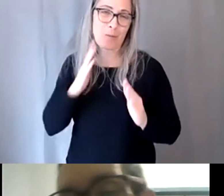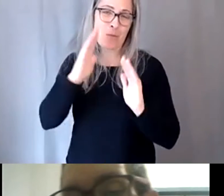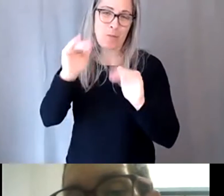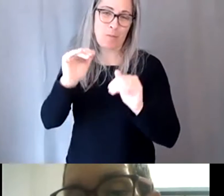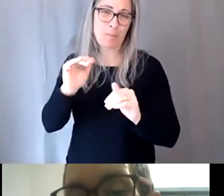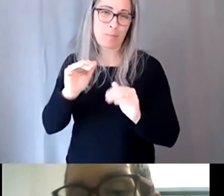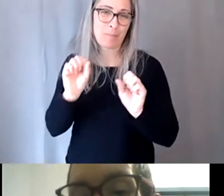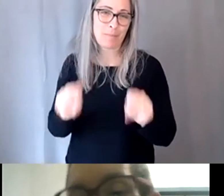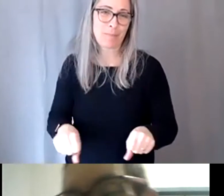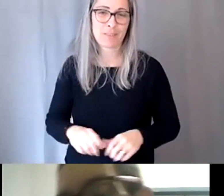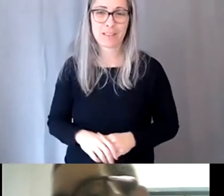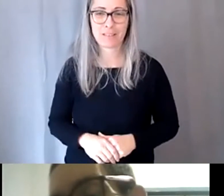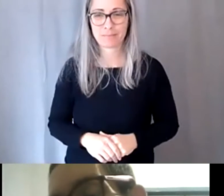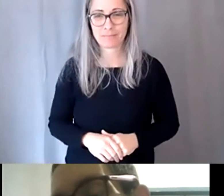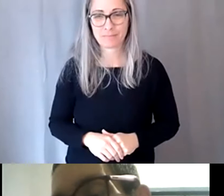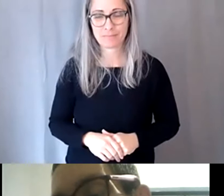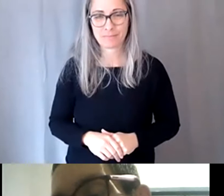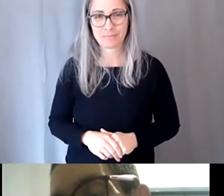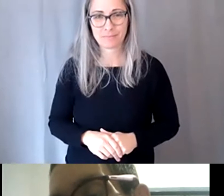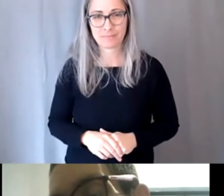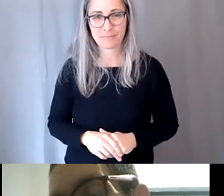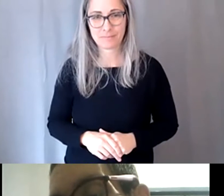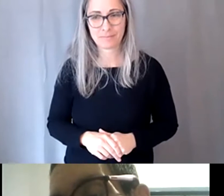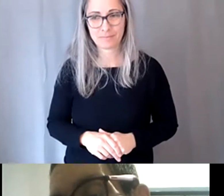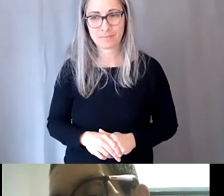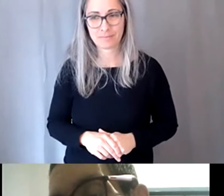people who have committed their time and and